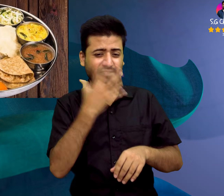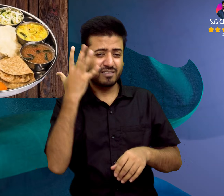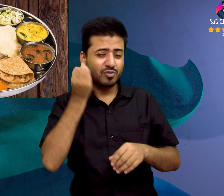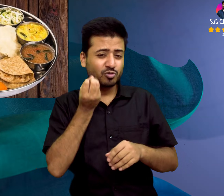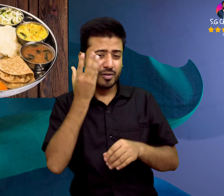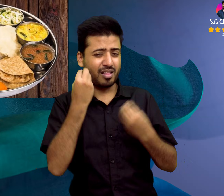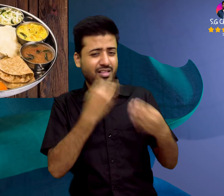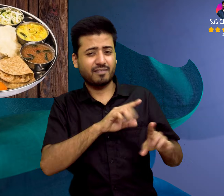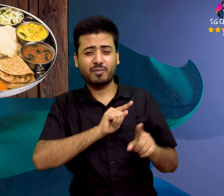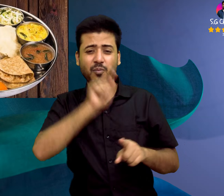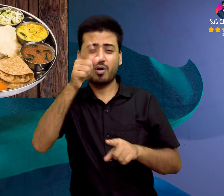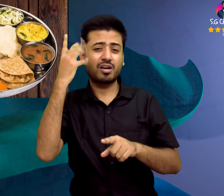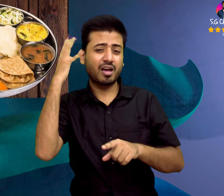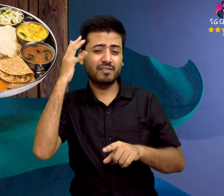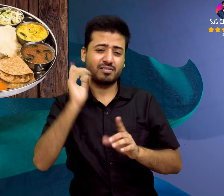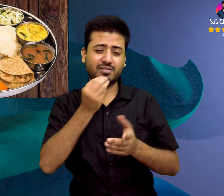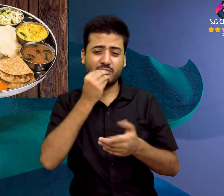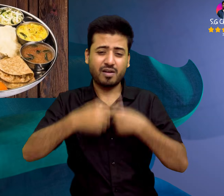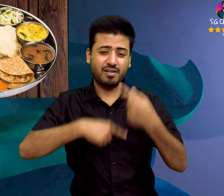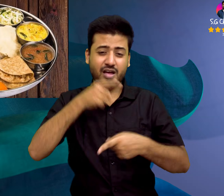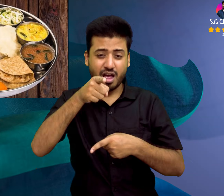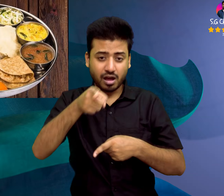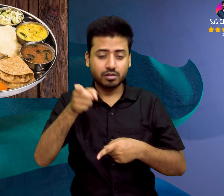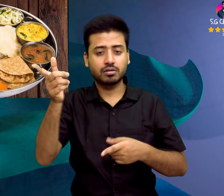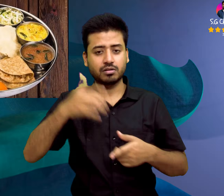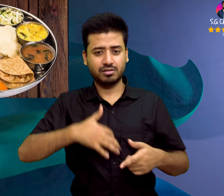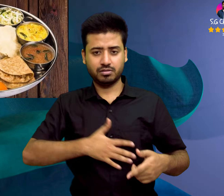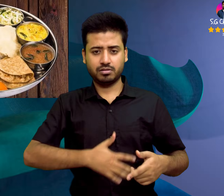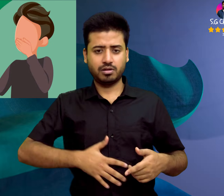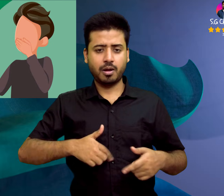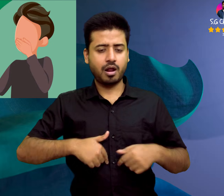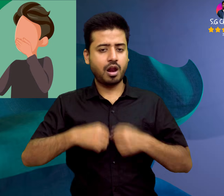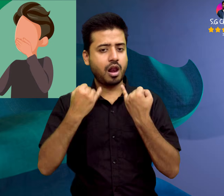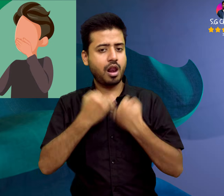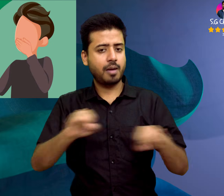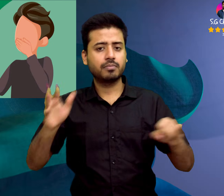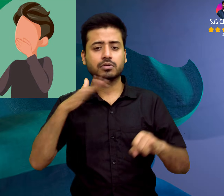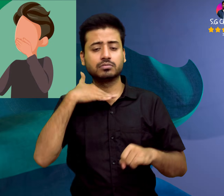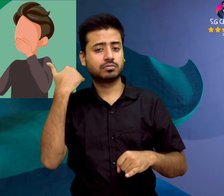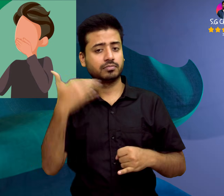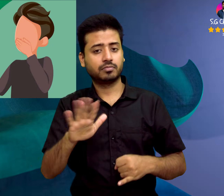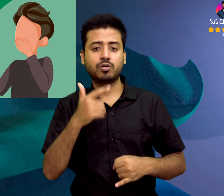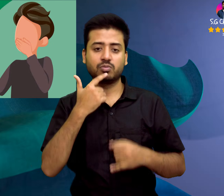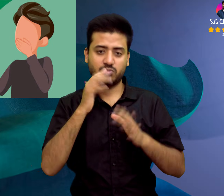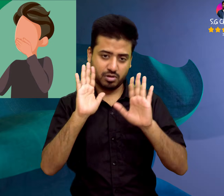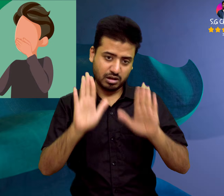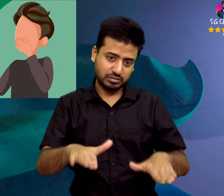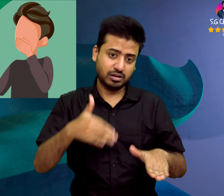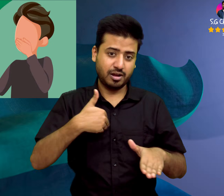maintains alertness. Additionally, black coffee is rich in chlorogenic acid and other polyphenol